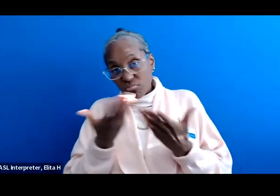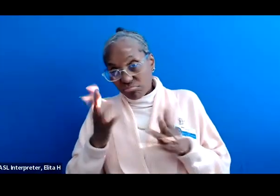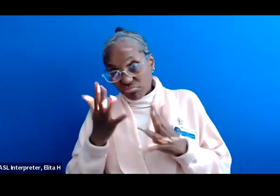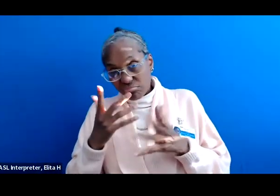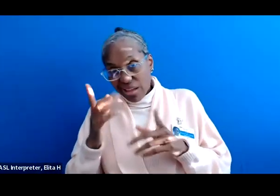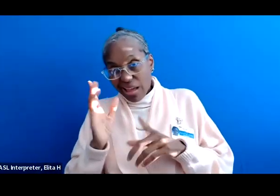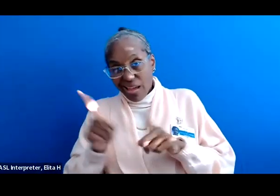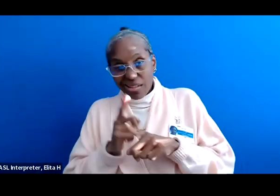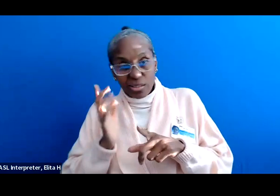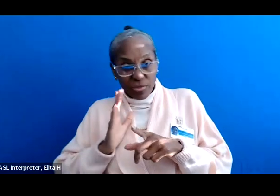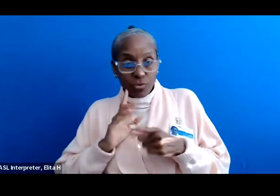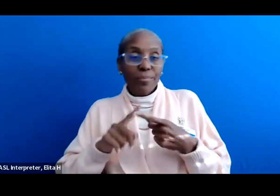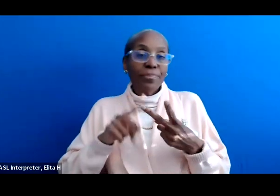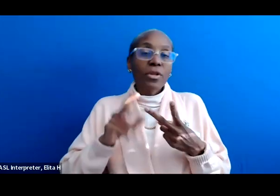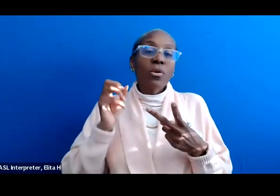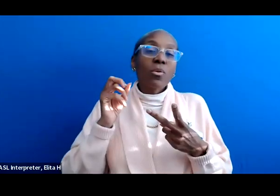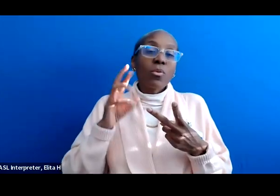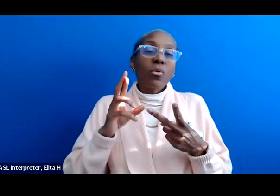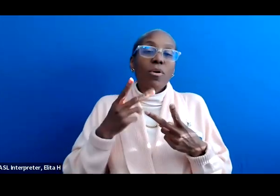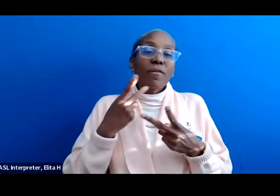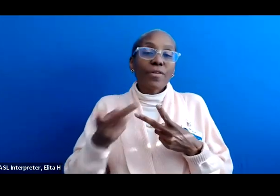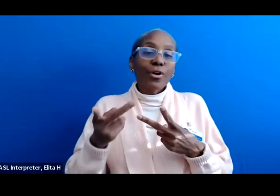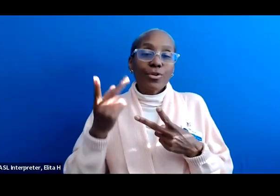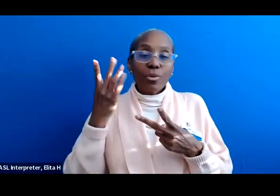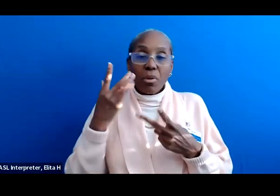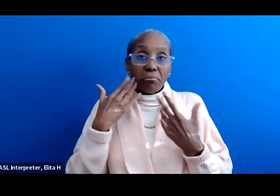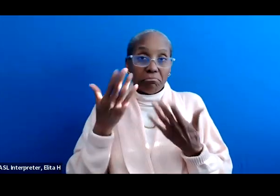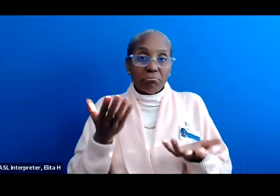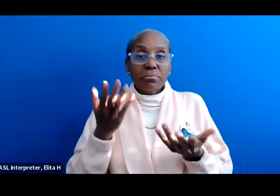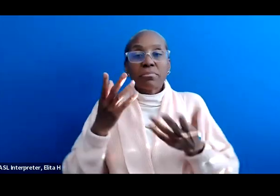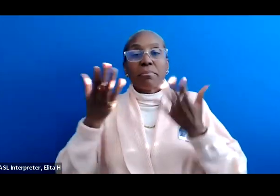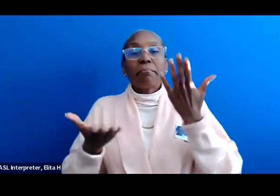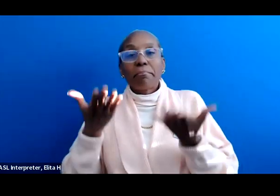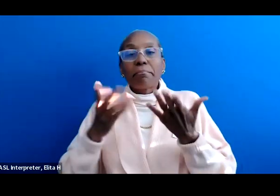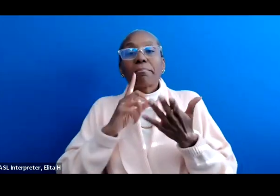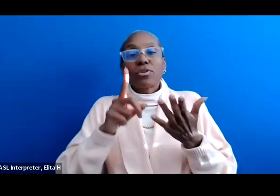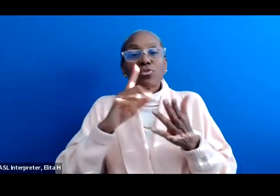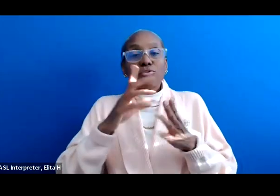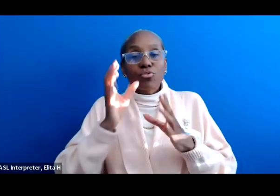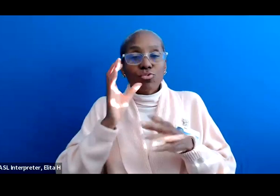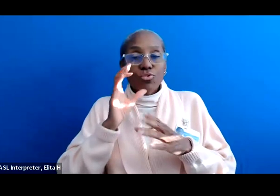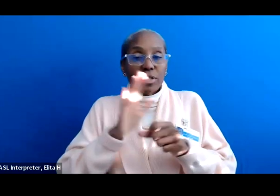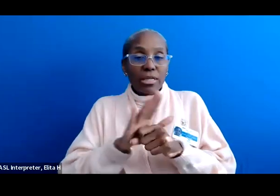It could be a failure with that and why more has gone on with that. So be sure you drink your fluids, water is best.